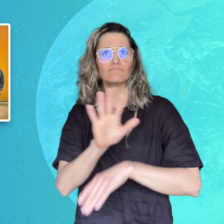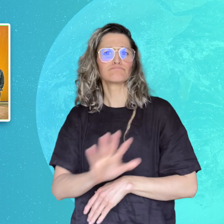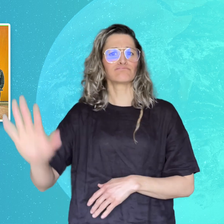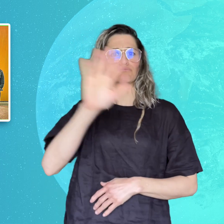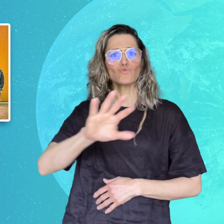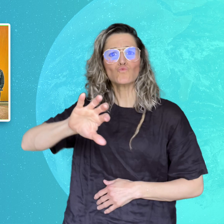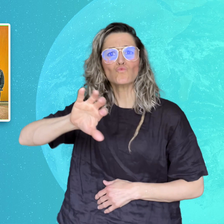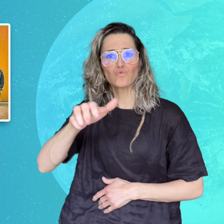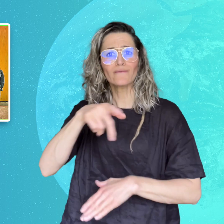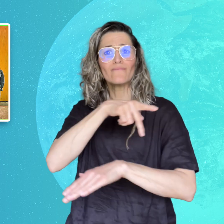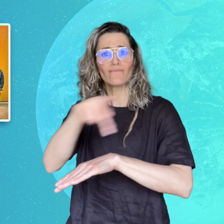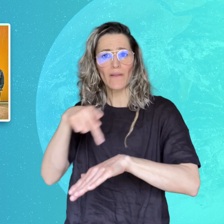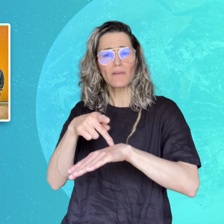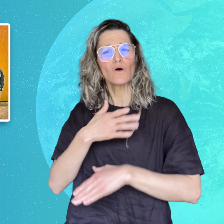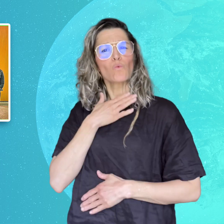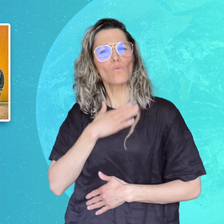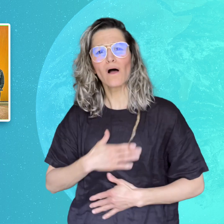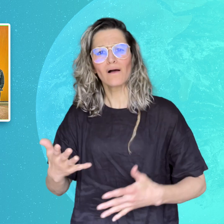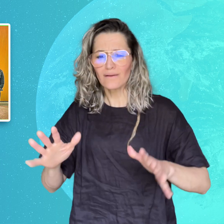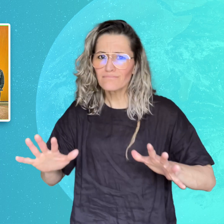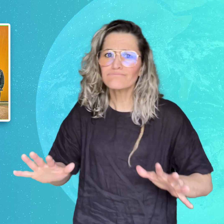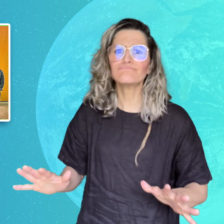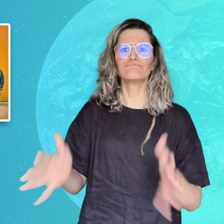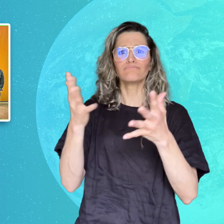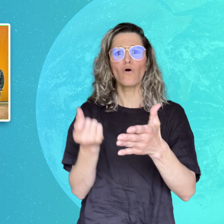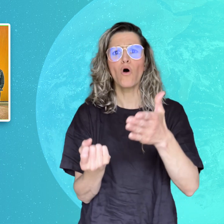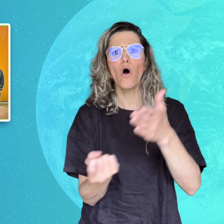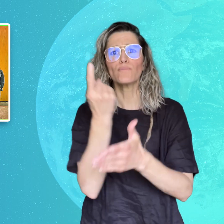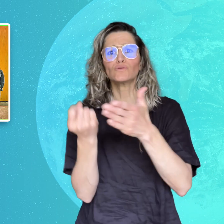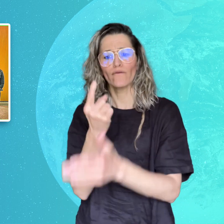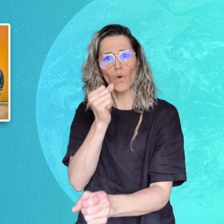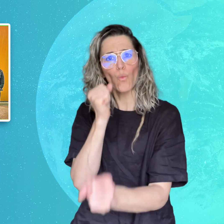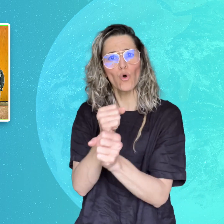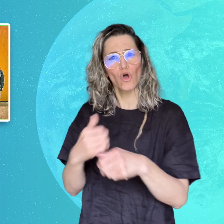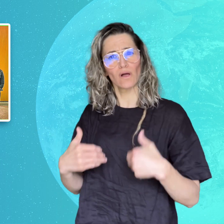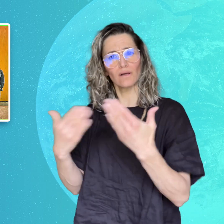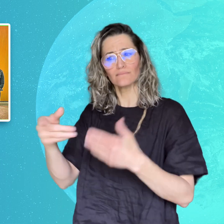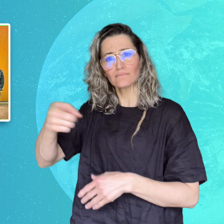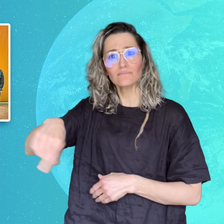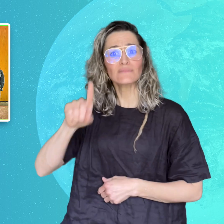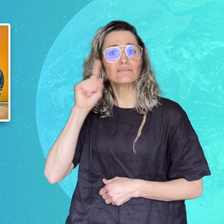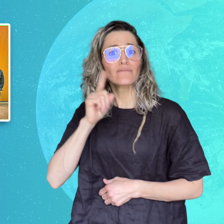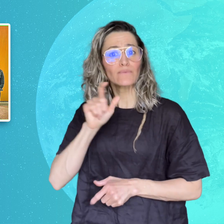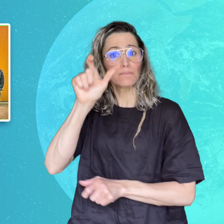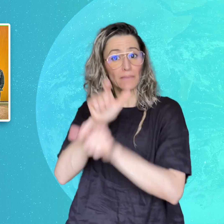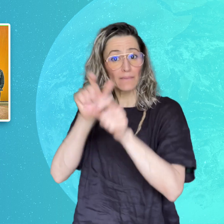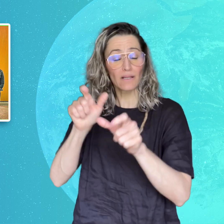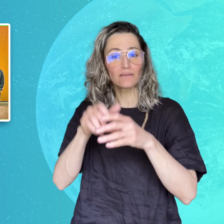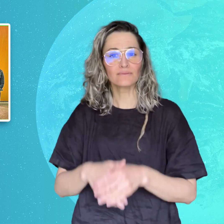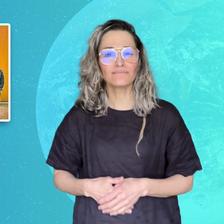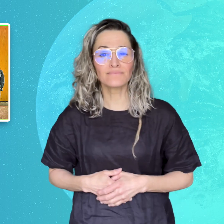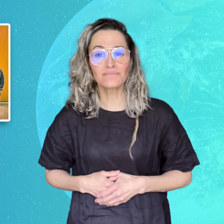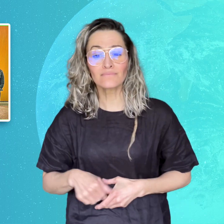employment opportunities for Deaf workers. During the pandemic,